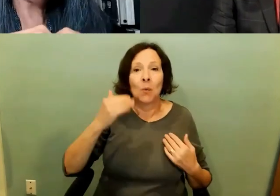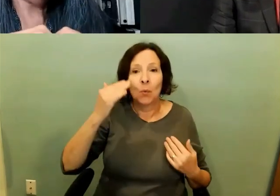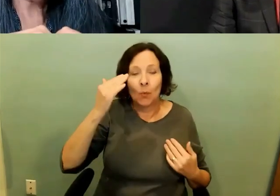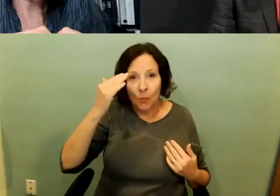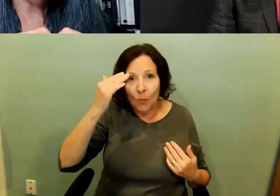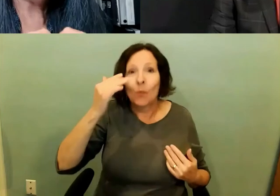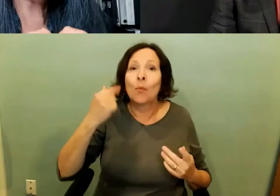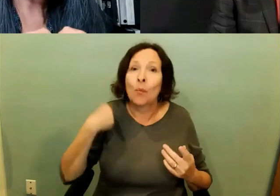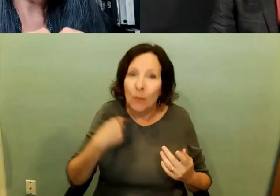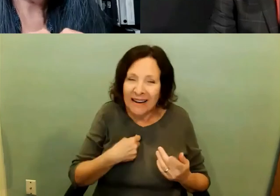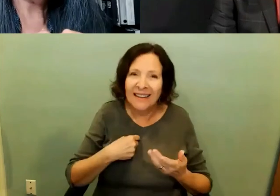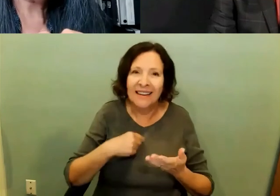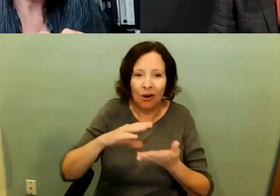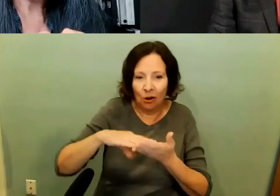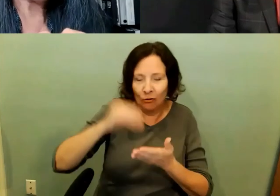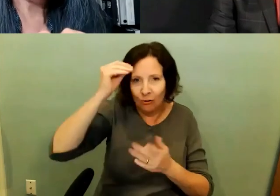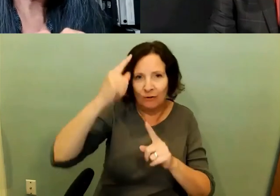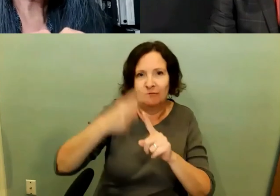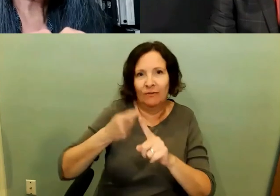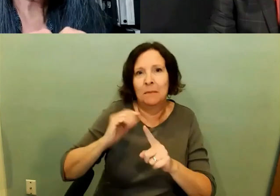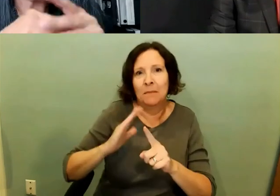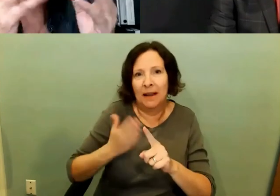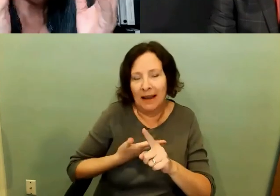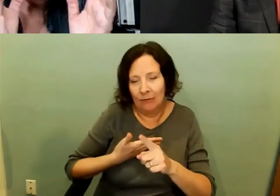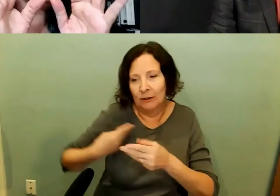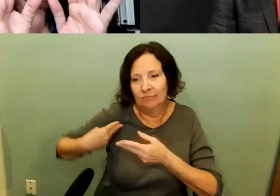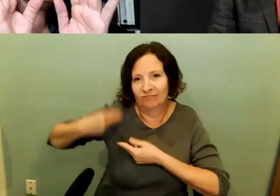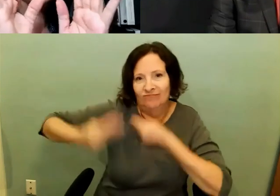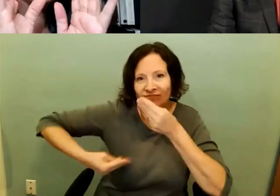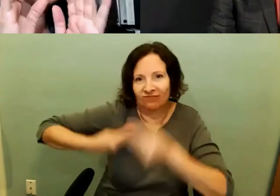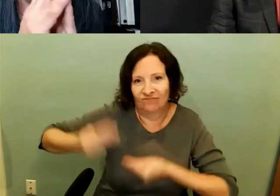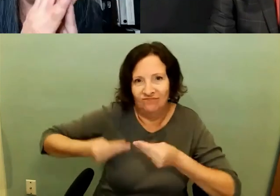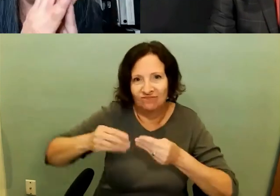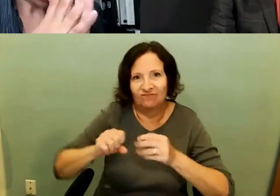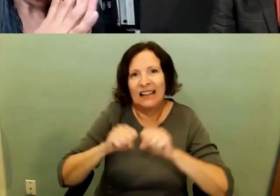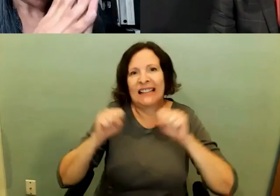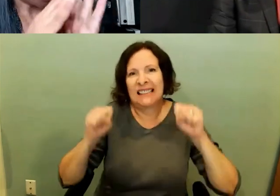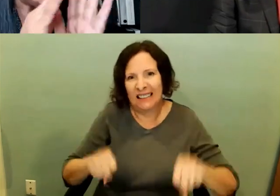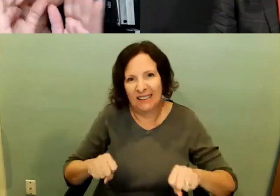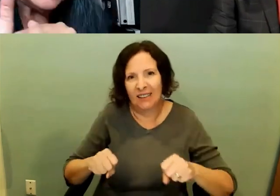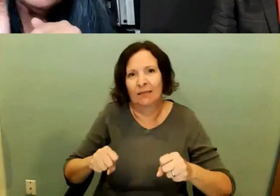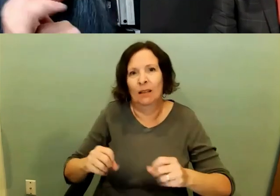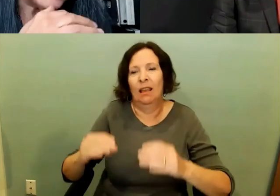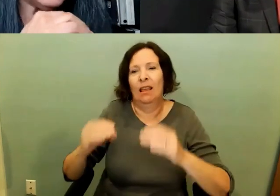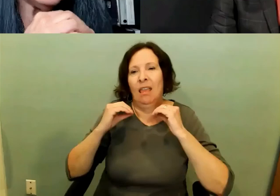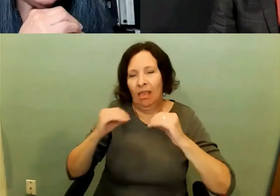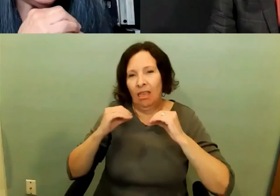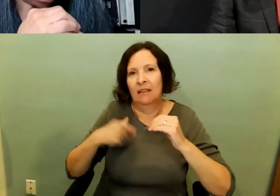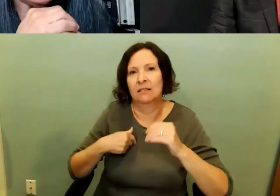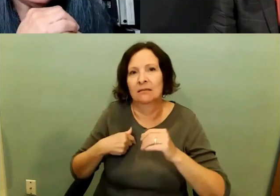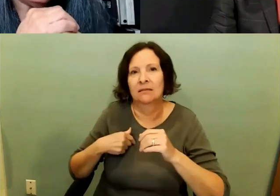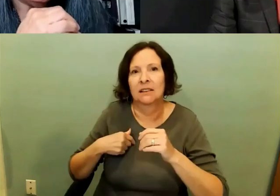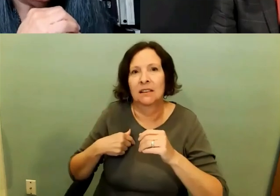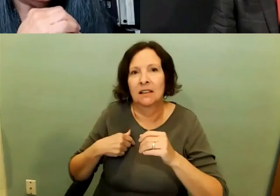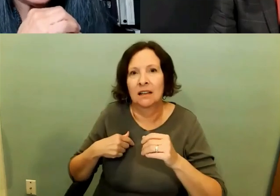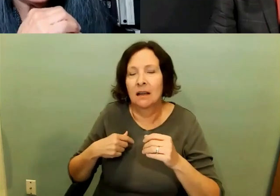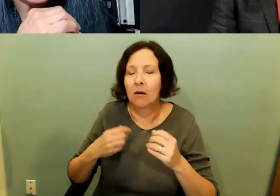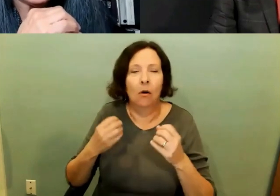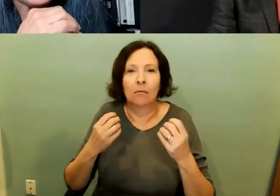kind of lacks happen. And many many more things that I could not discuss today.